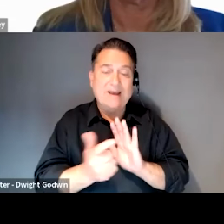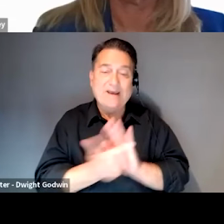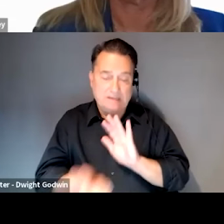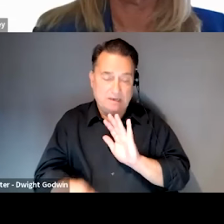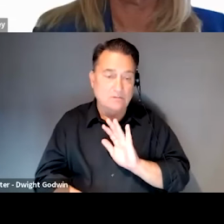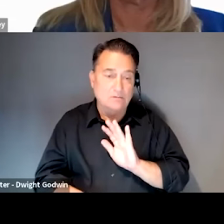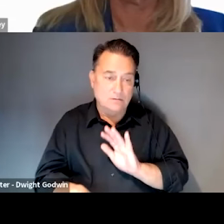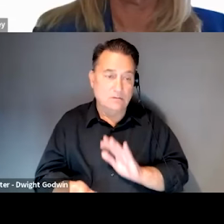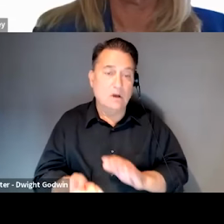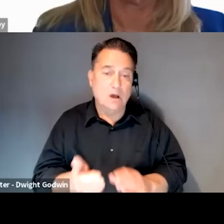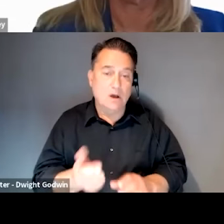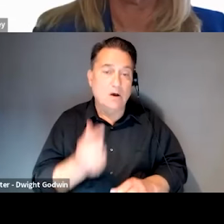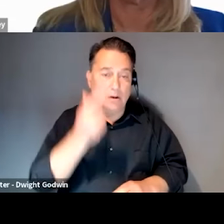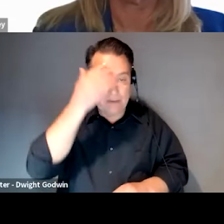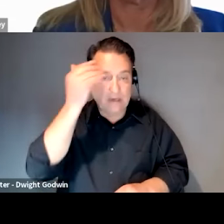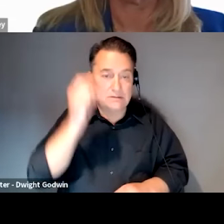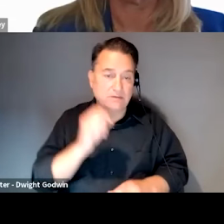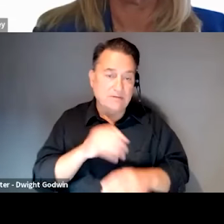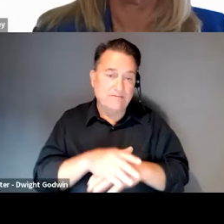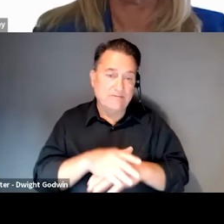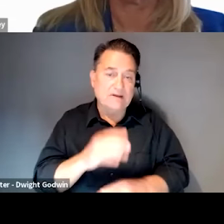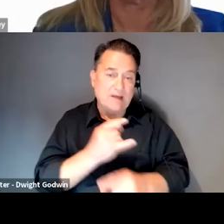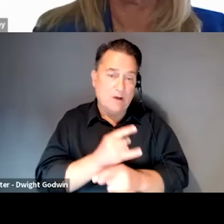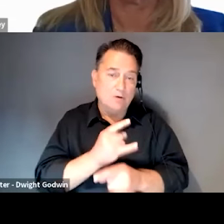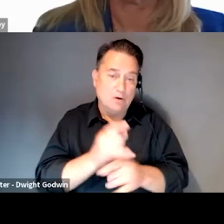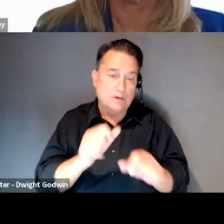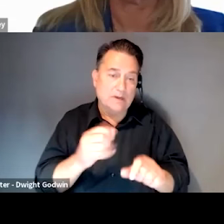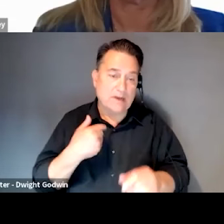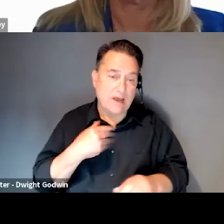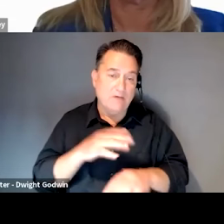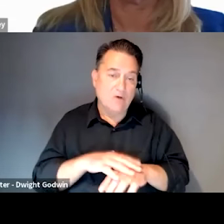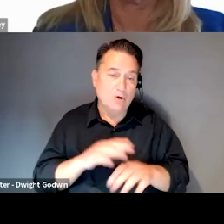can have on infants and families. So requirement, the plan of safe care